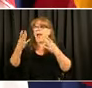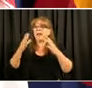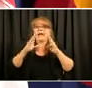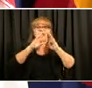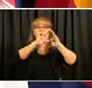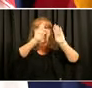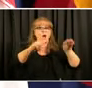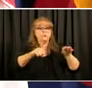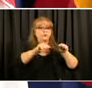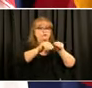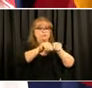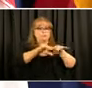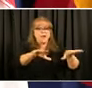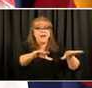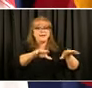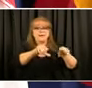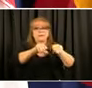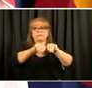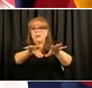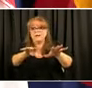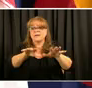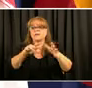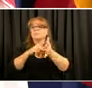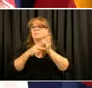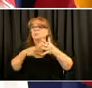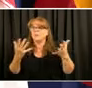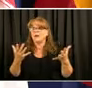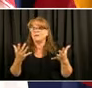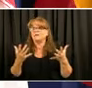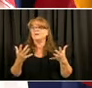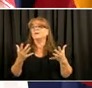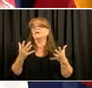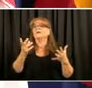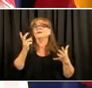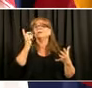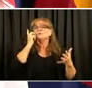dormitory type settings or that can be households that are off of campus and whether that's you